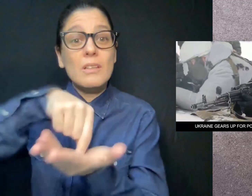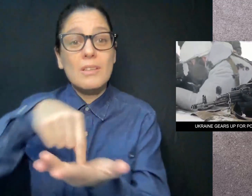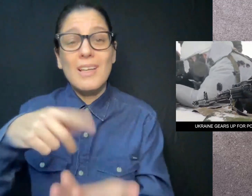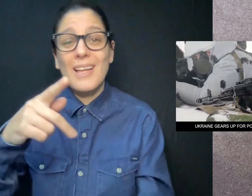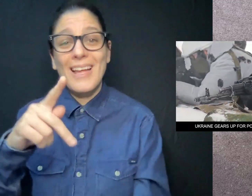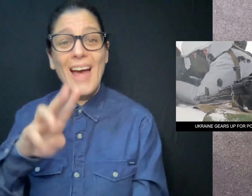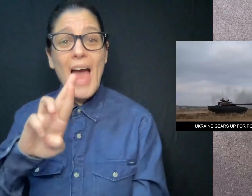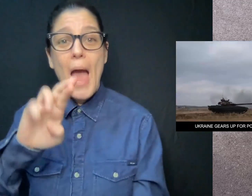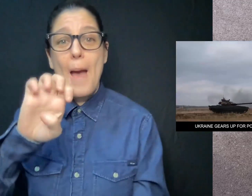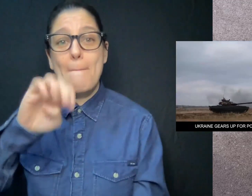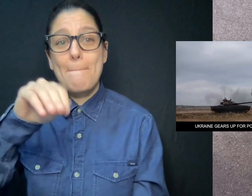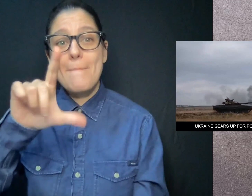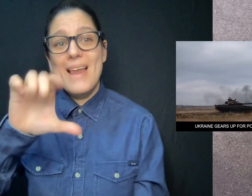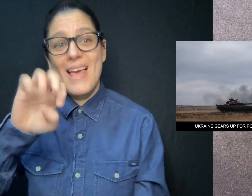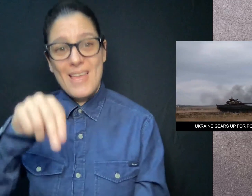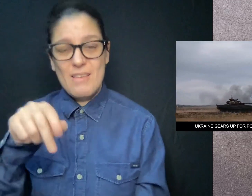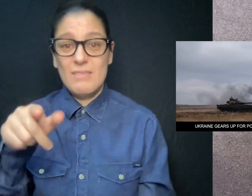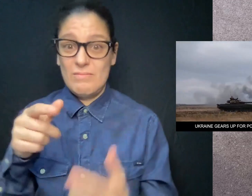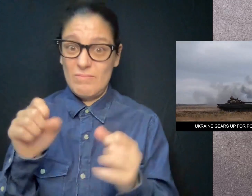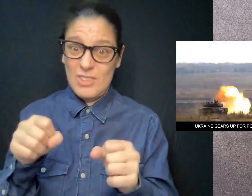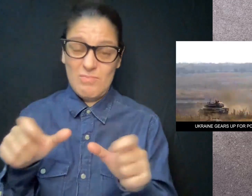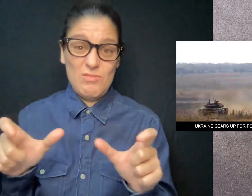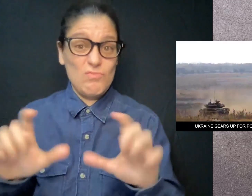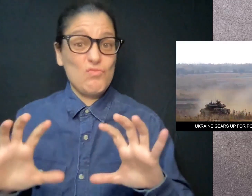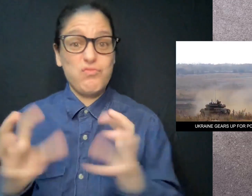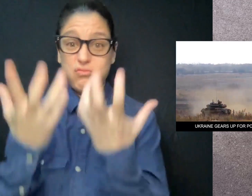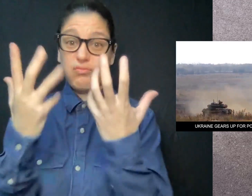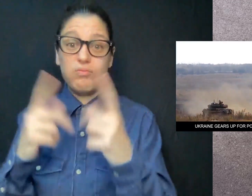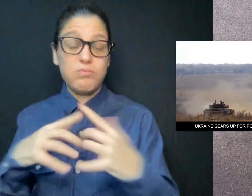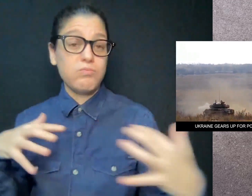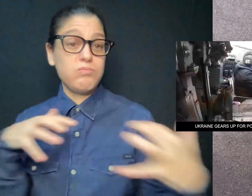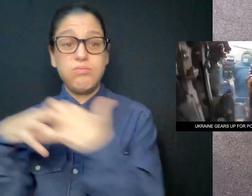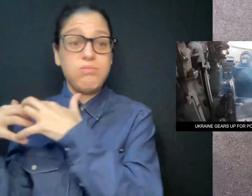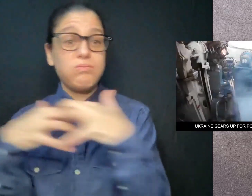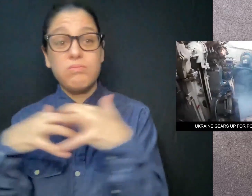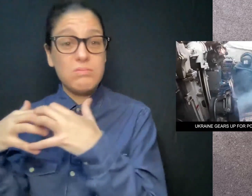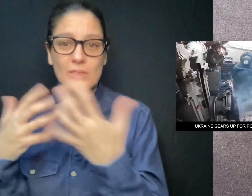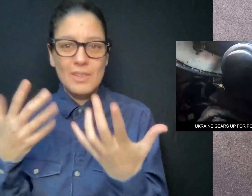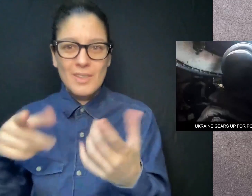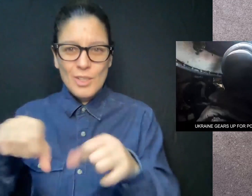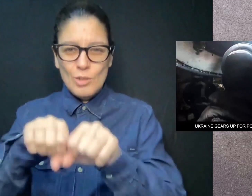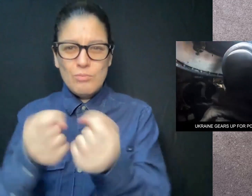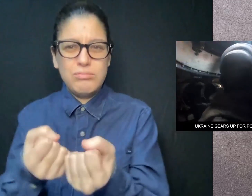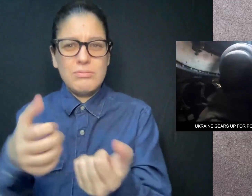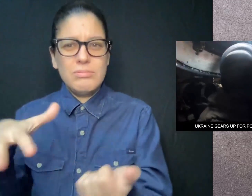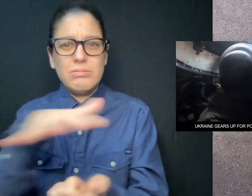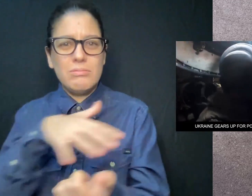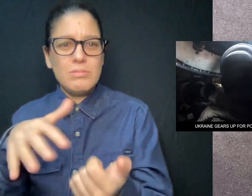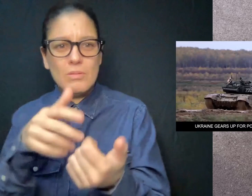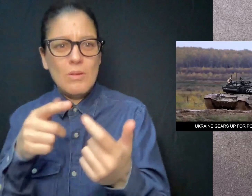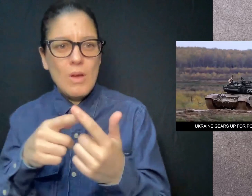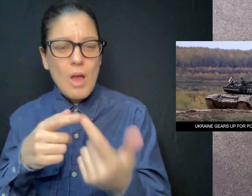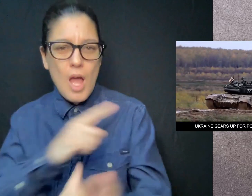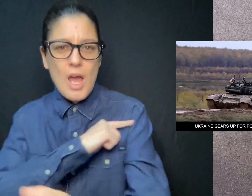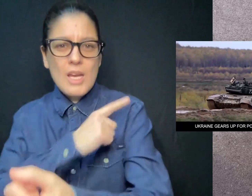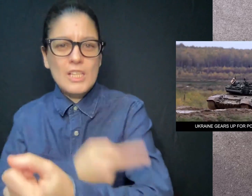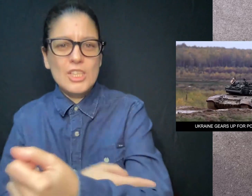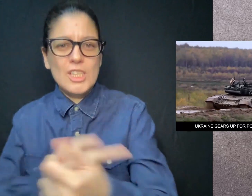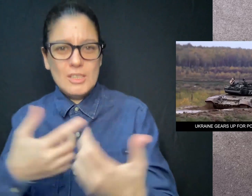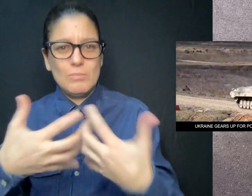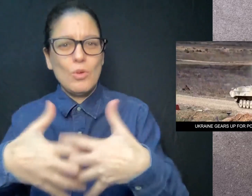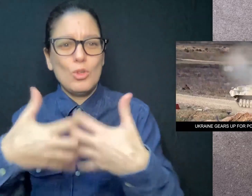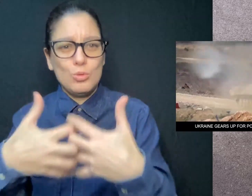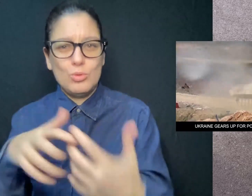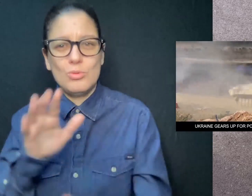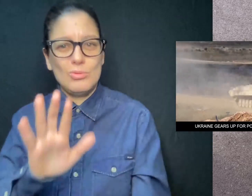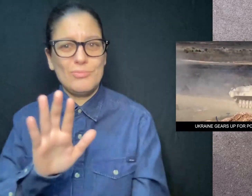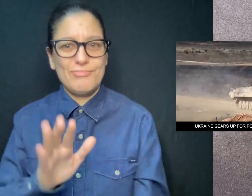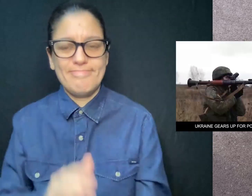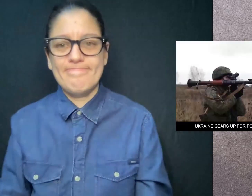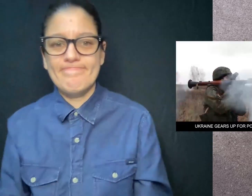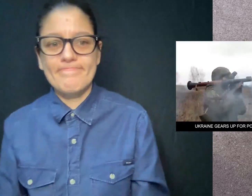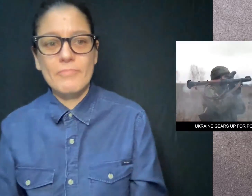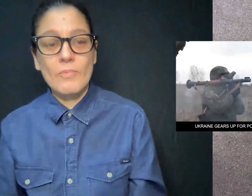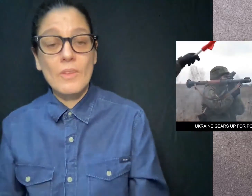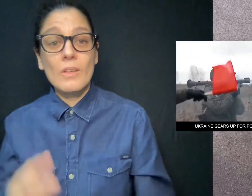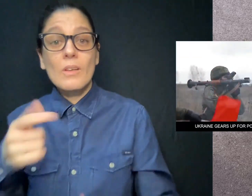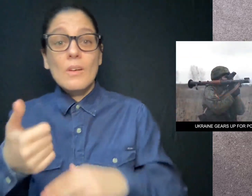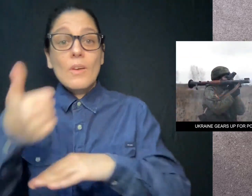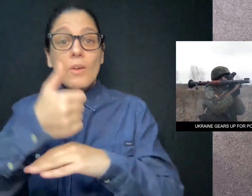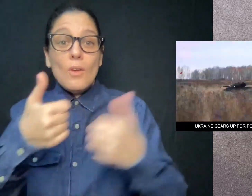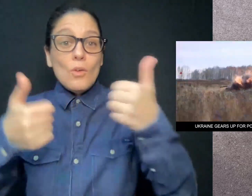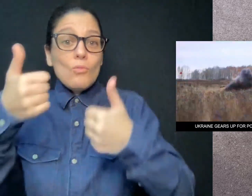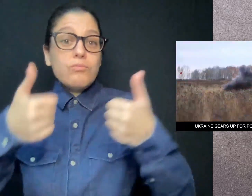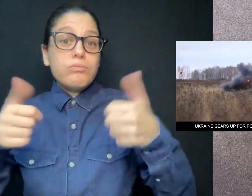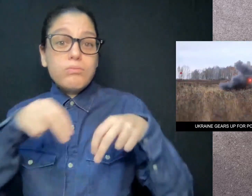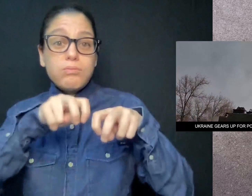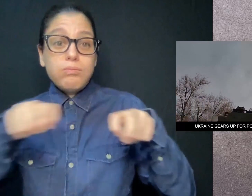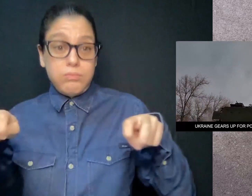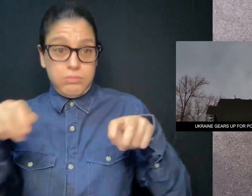but there are also concerns the Kremlin would retaliate by weaponizing energy production